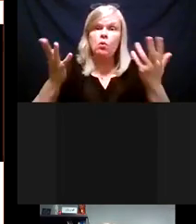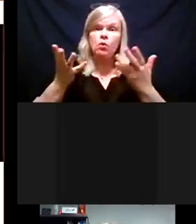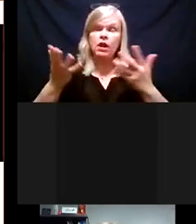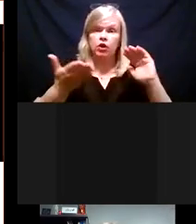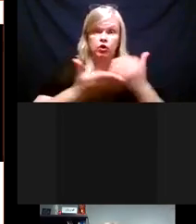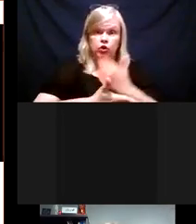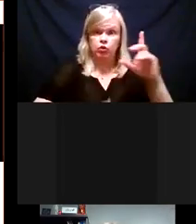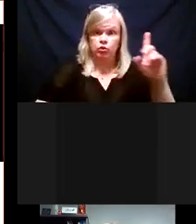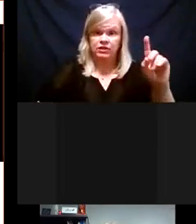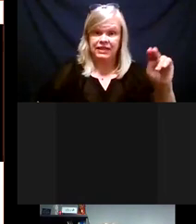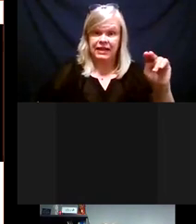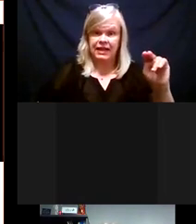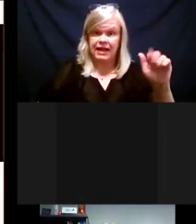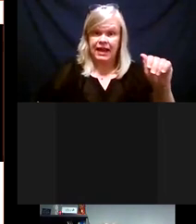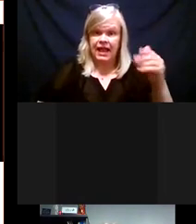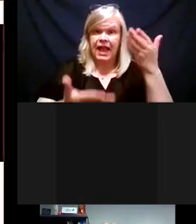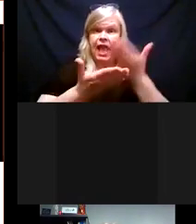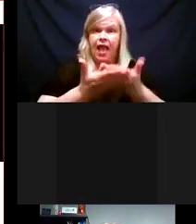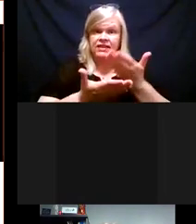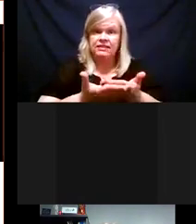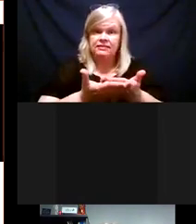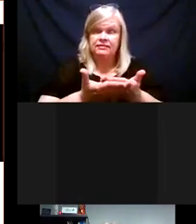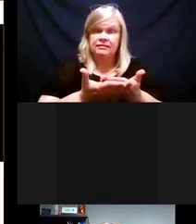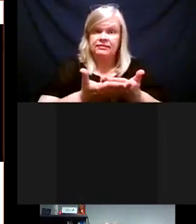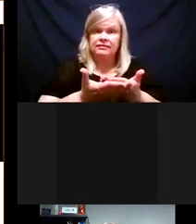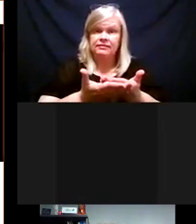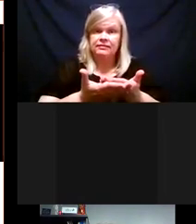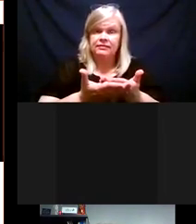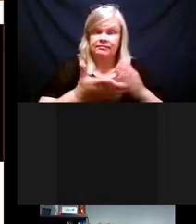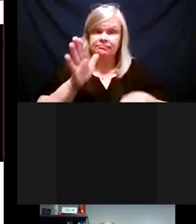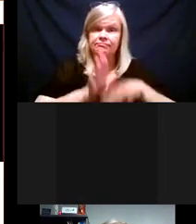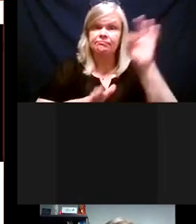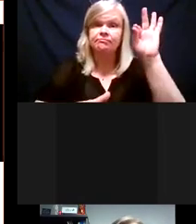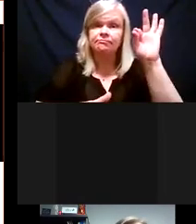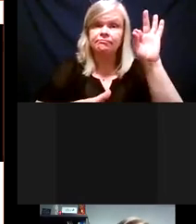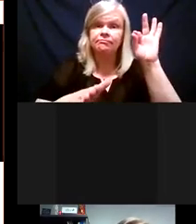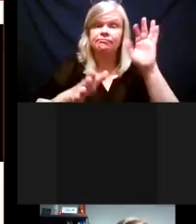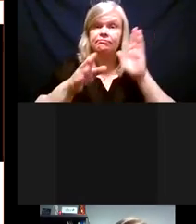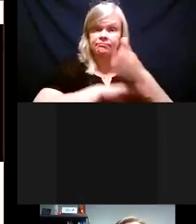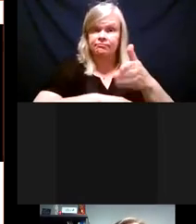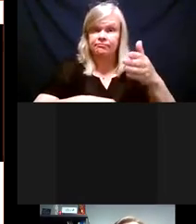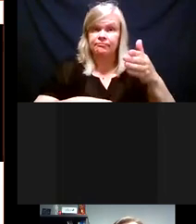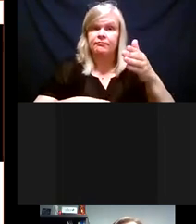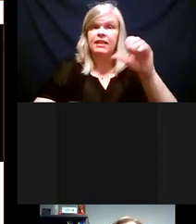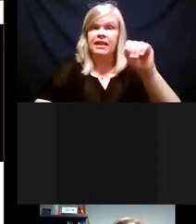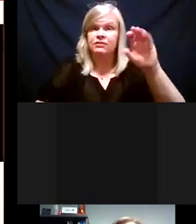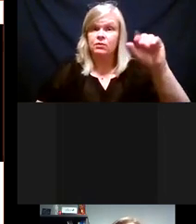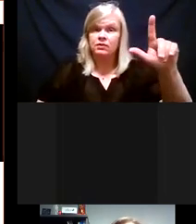EVIDENCE IS DISCOVERED AFTER THE STATUTE OF LIMITATIONS RUNS,